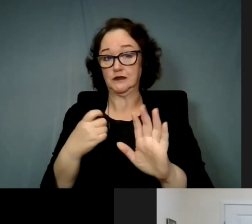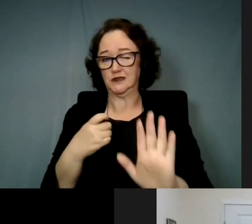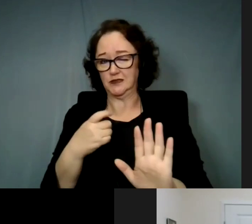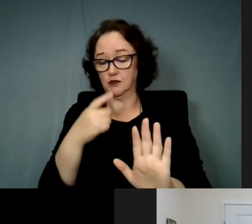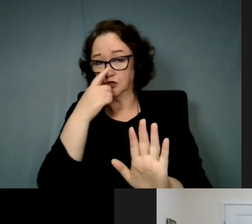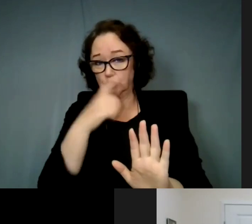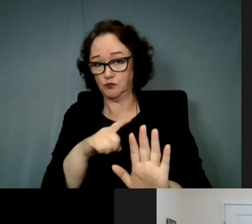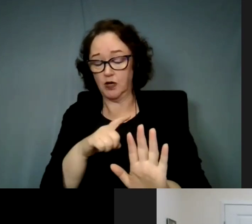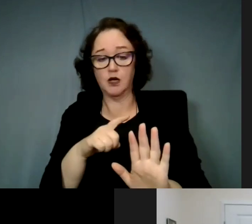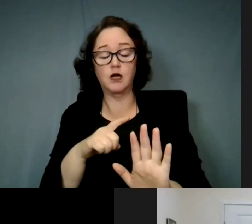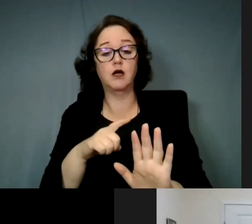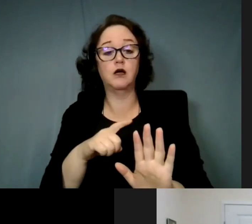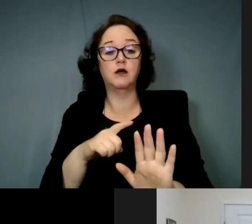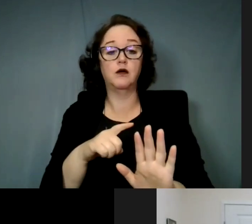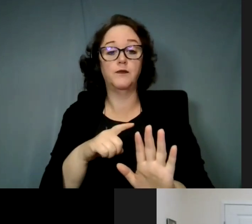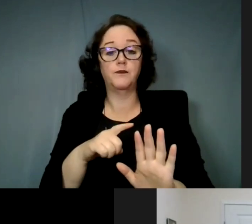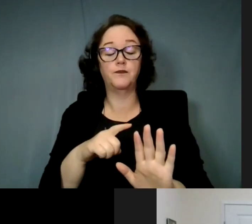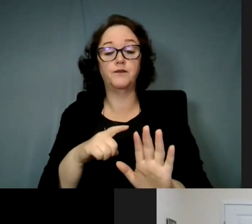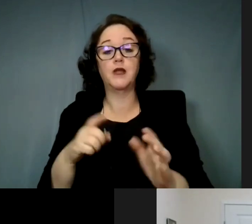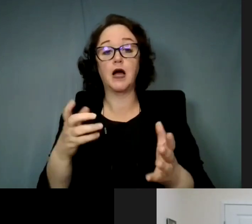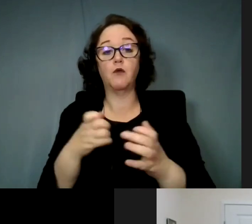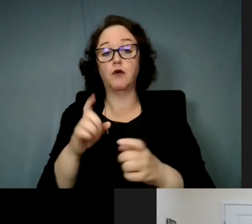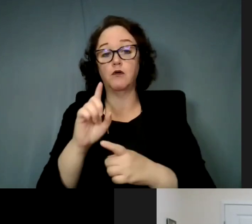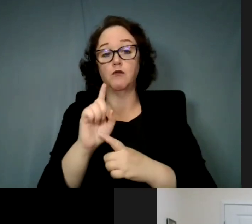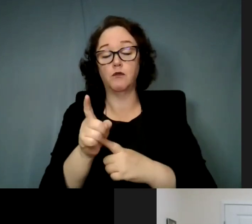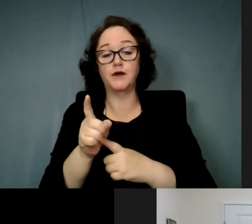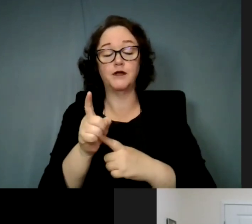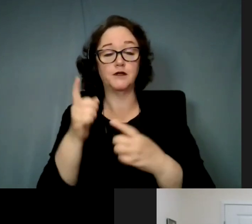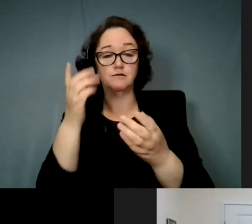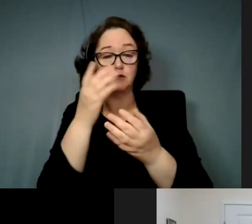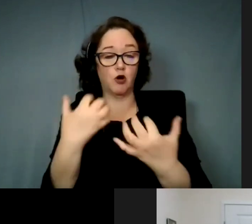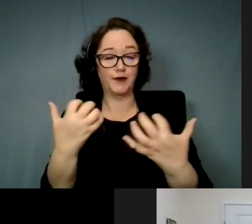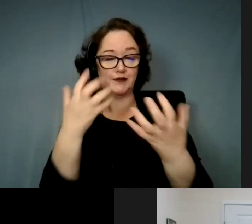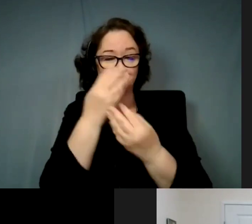minute to let the audience know about certain things. As you